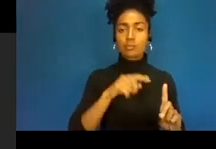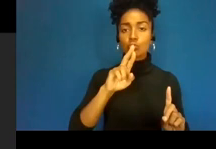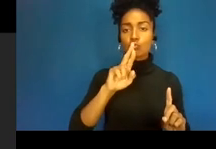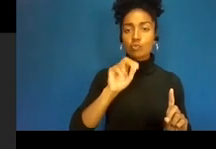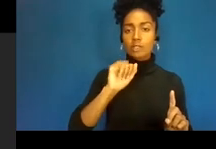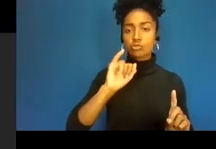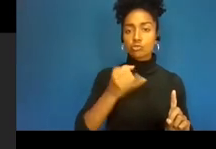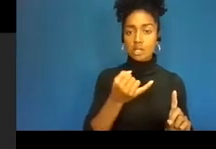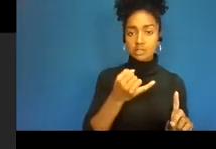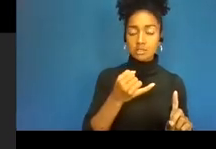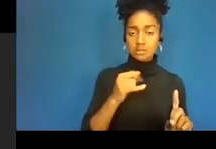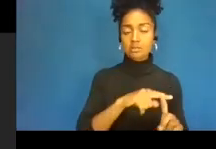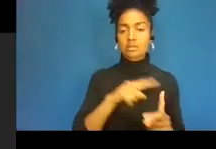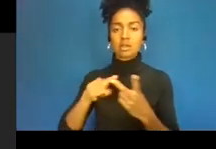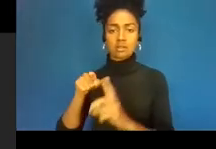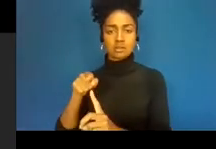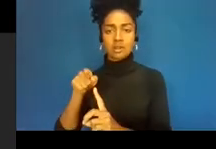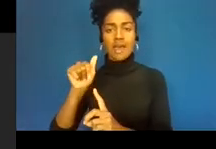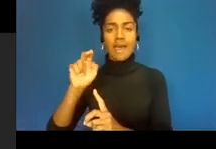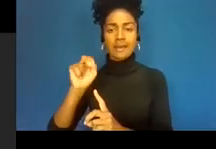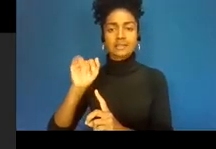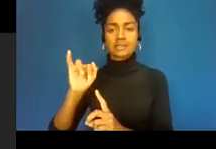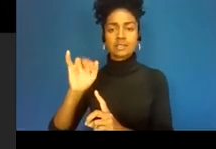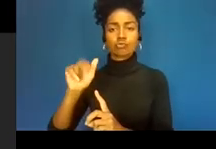and we don't just want to advocate the erasure of racism